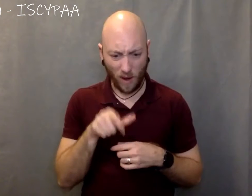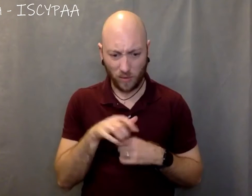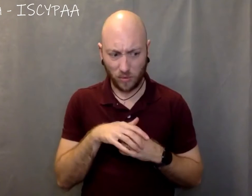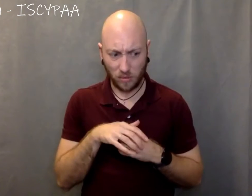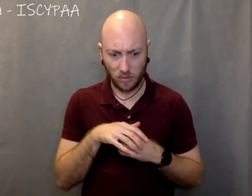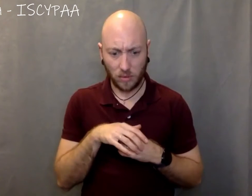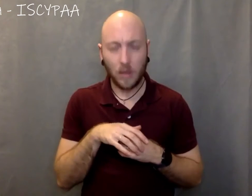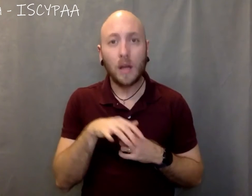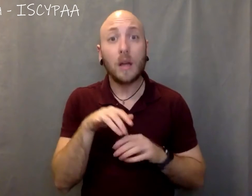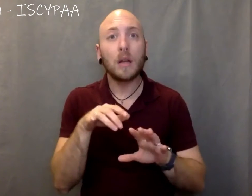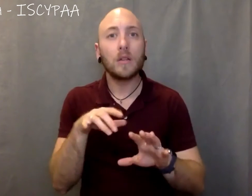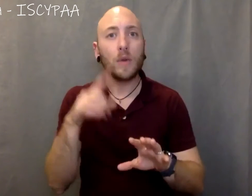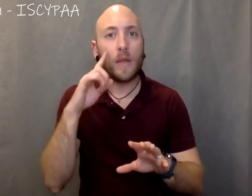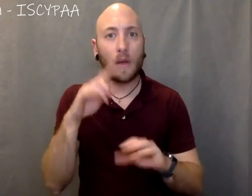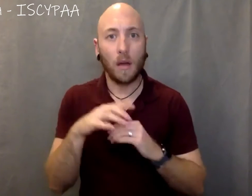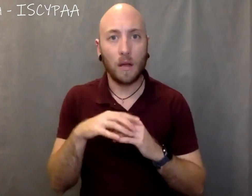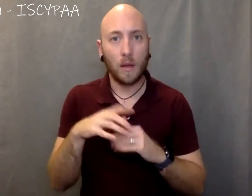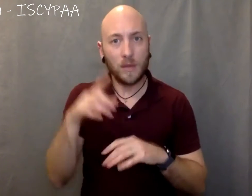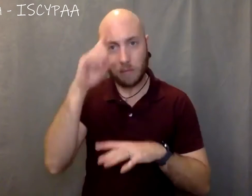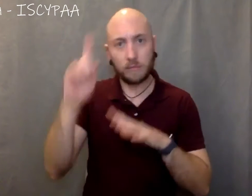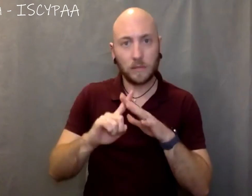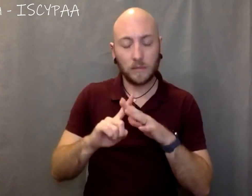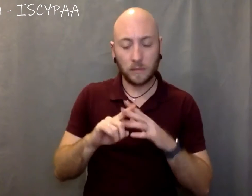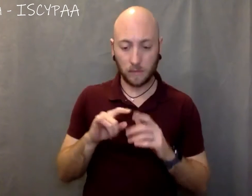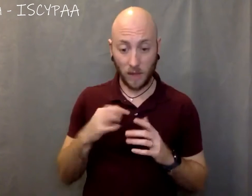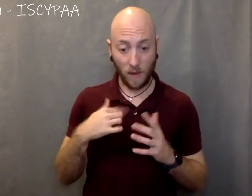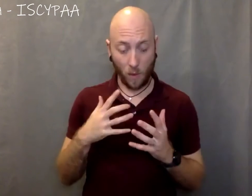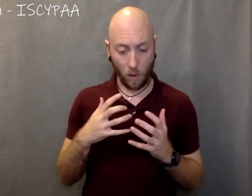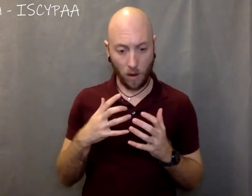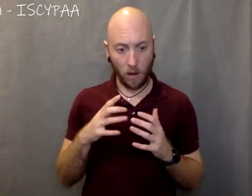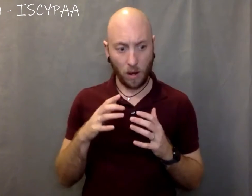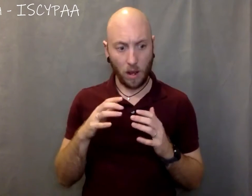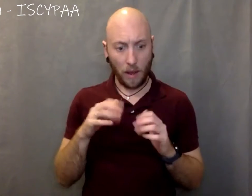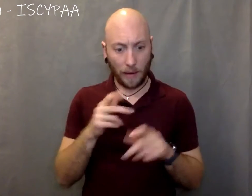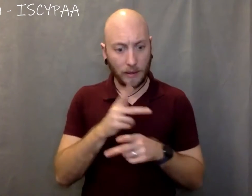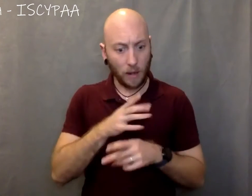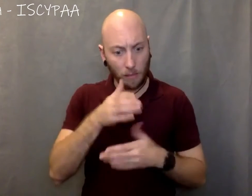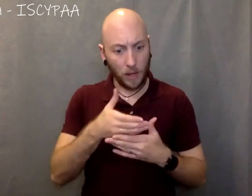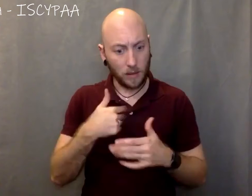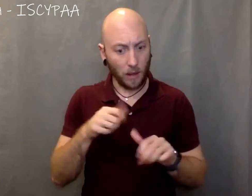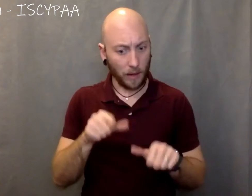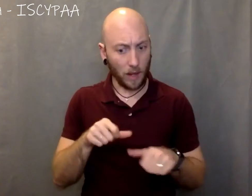if you want to a mother to your son instead of running away, you know, So, um, you know because